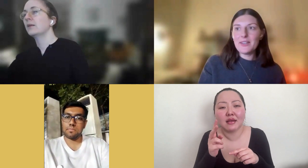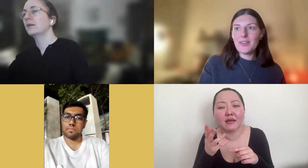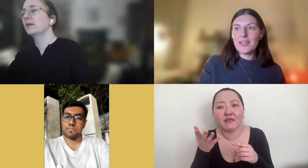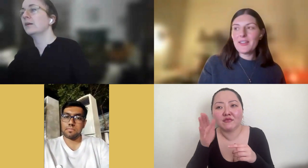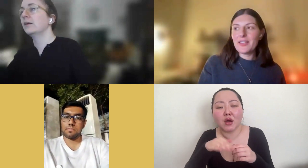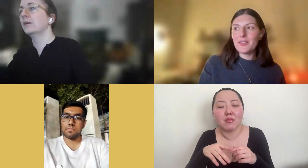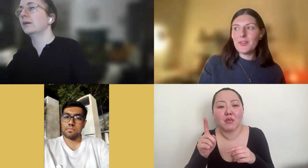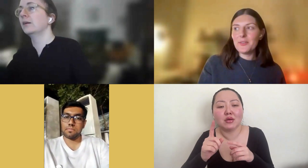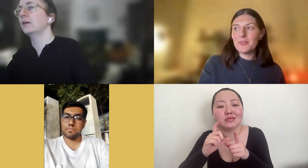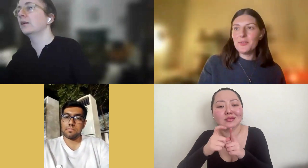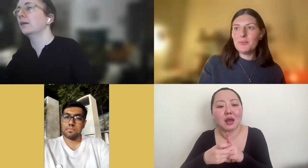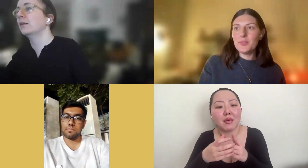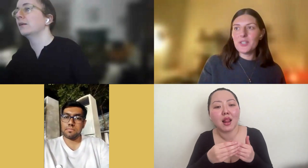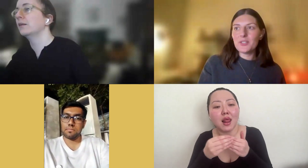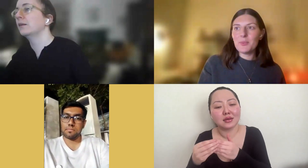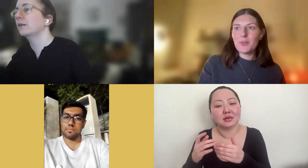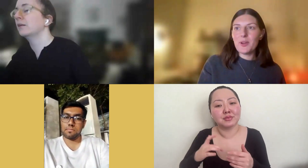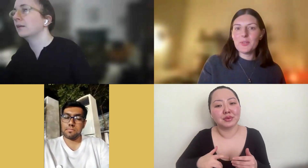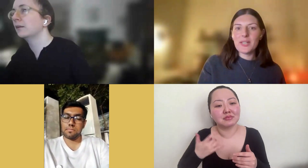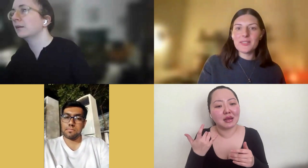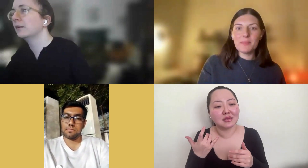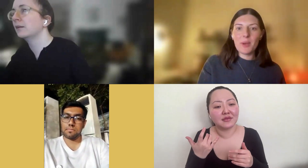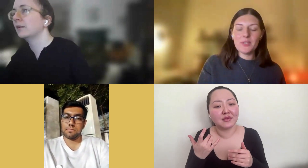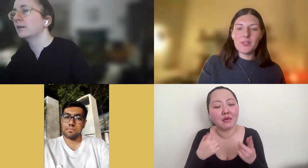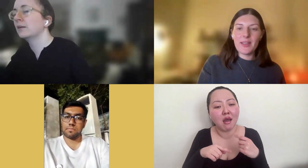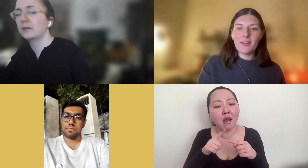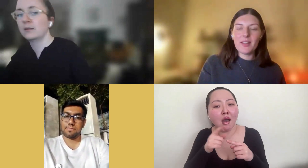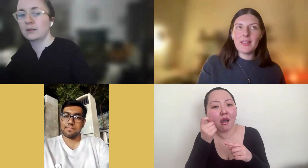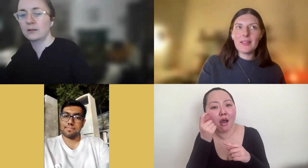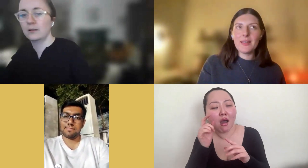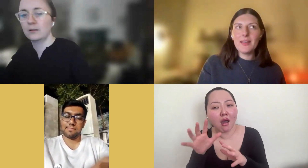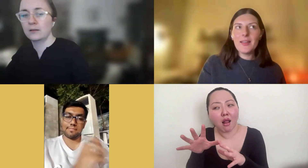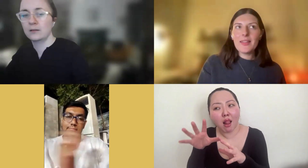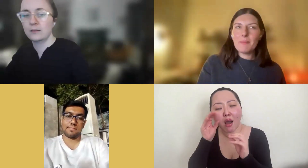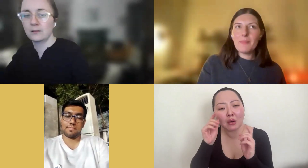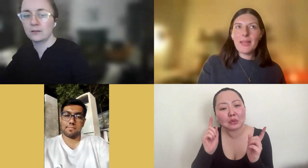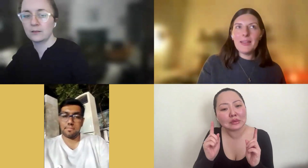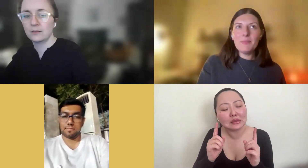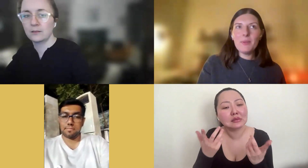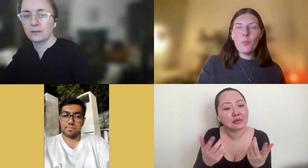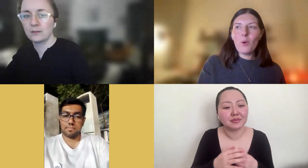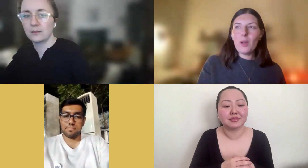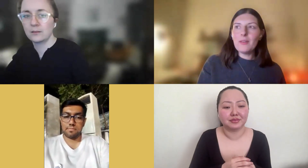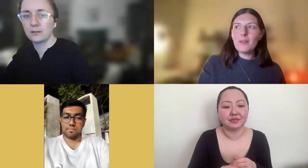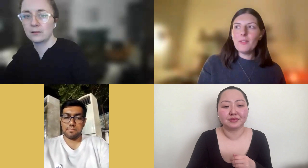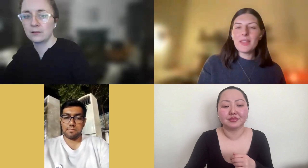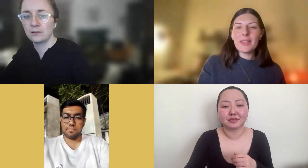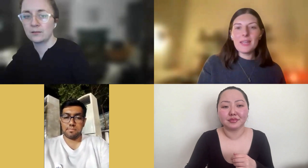I completely agree. You talked about Alt Text as Poetry . That may have been one of